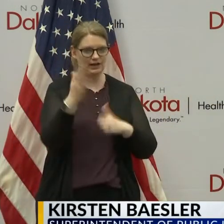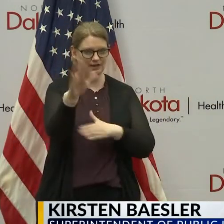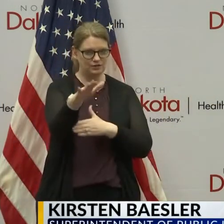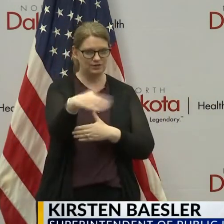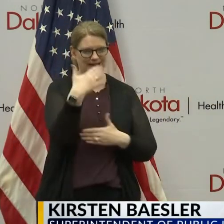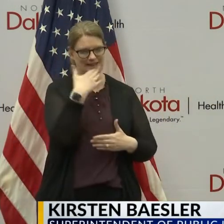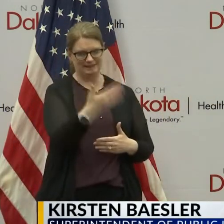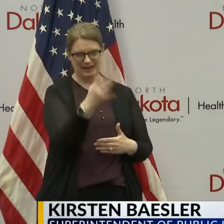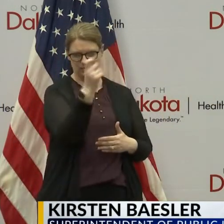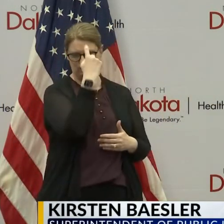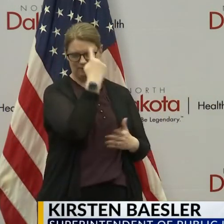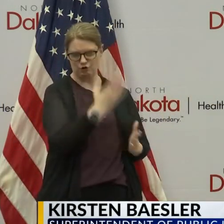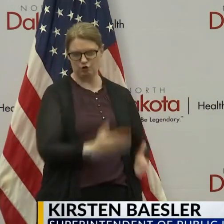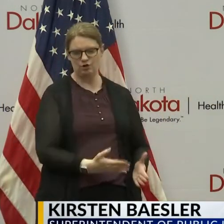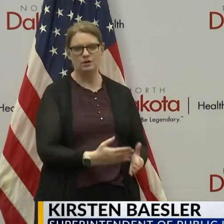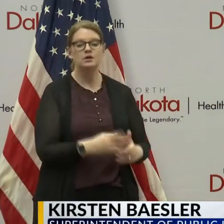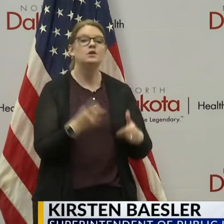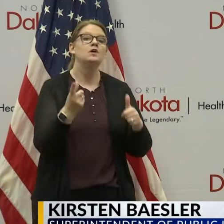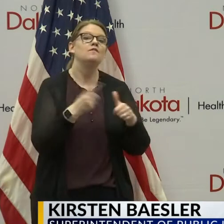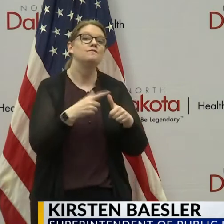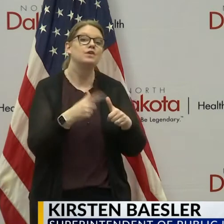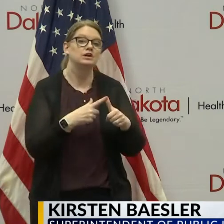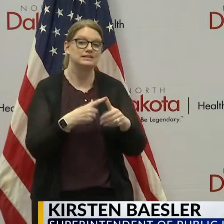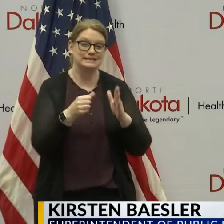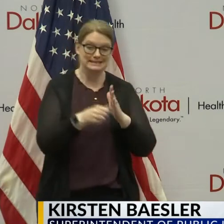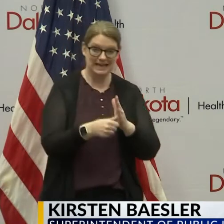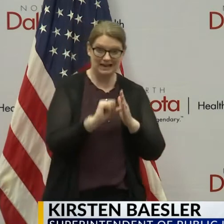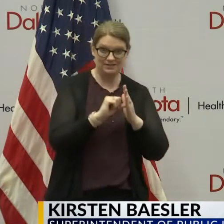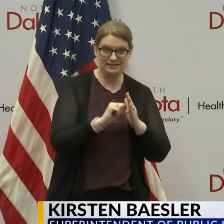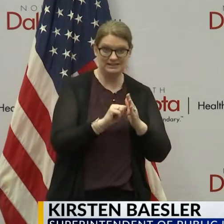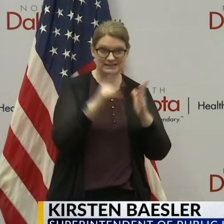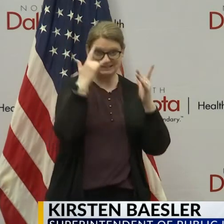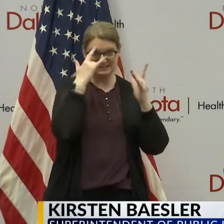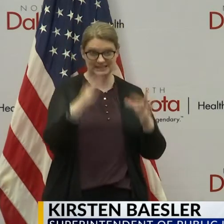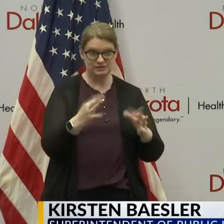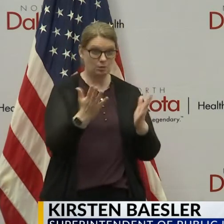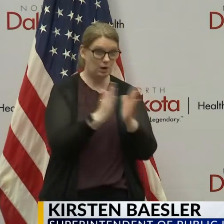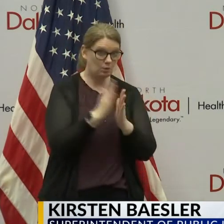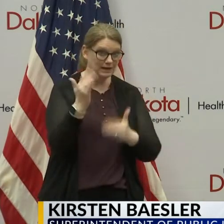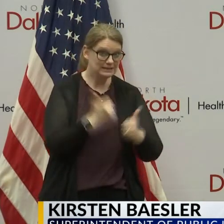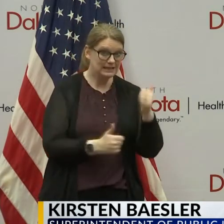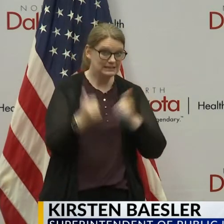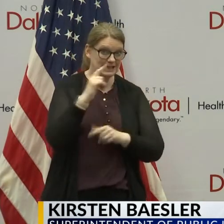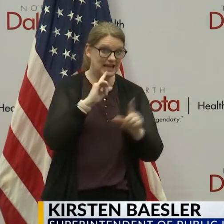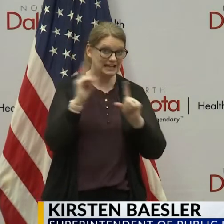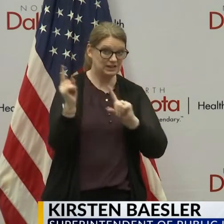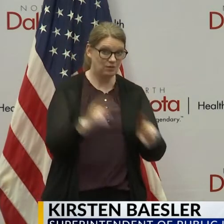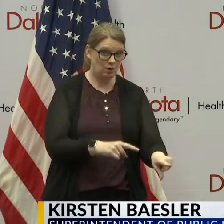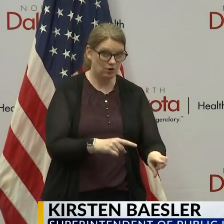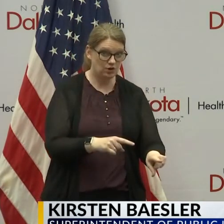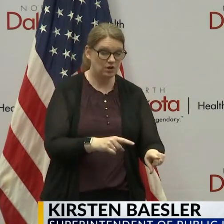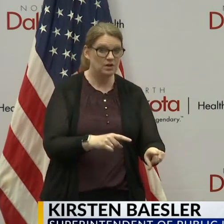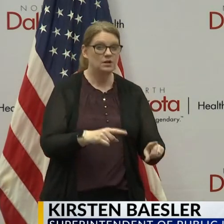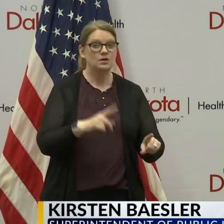LEADERSHIP AND THANK YOU FOR BEING HERE TODAY. GOOD AFTERNOON EVERYONE AND